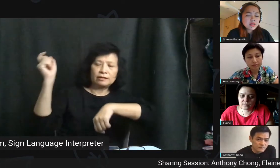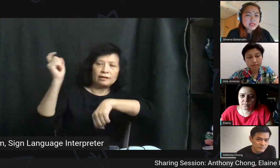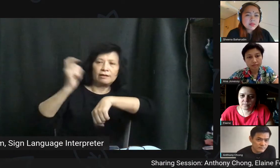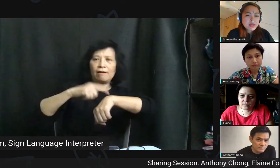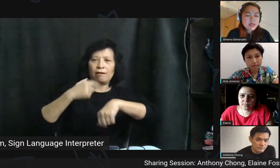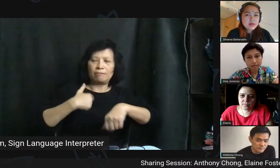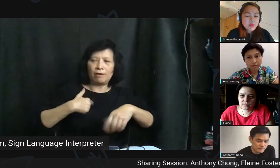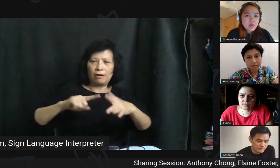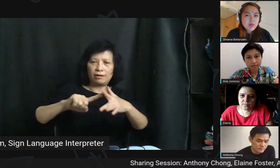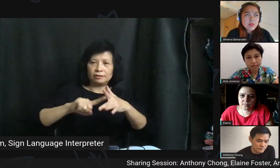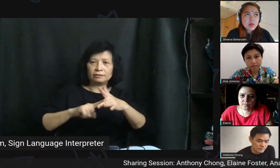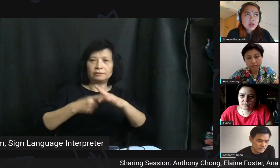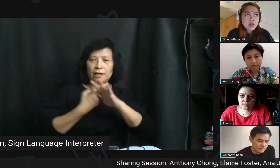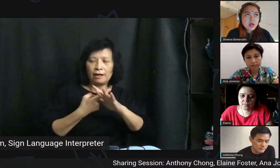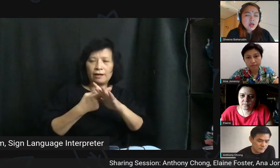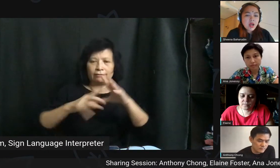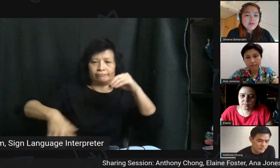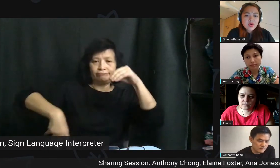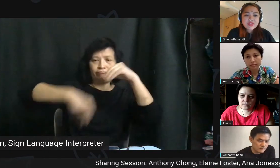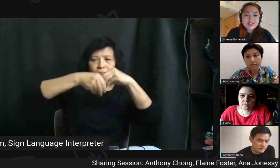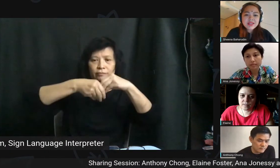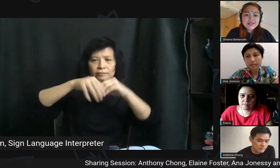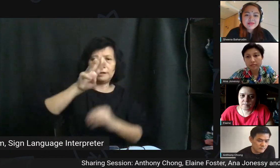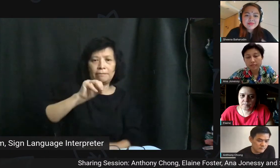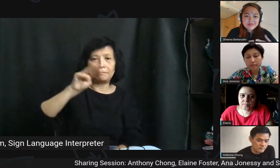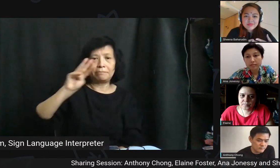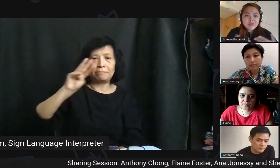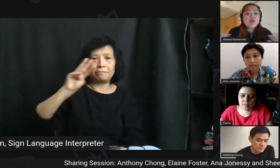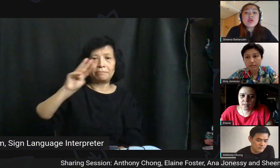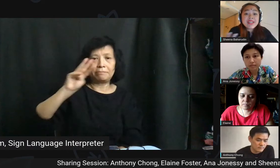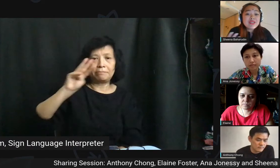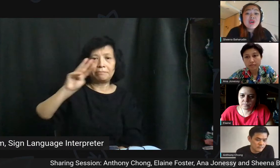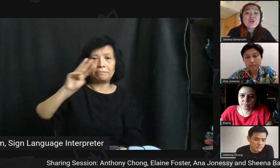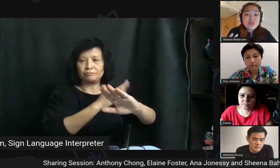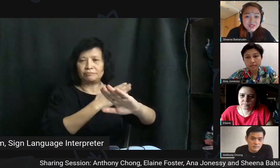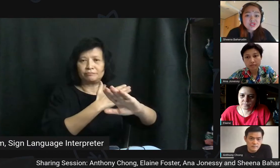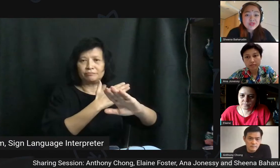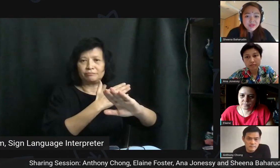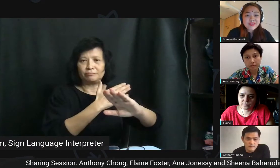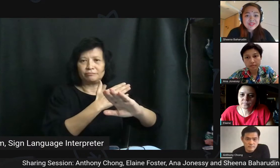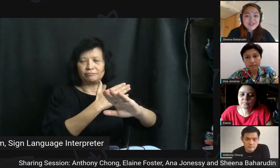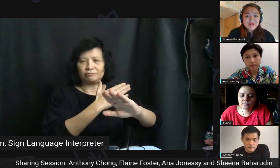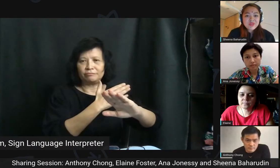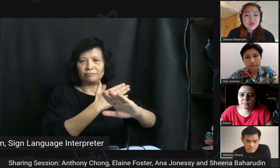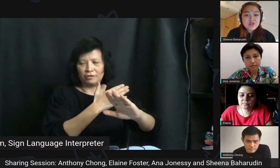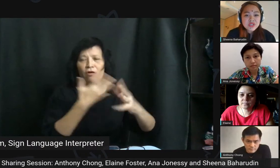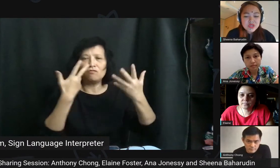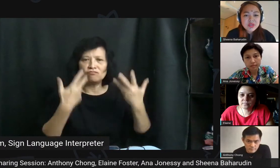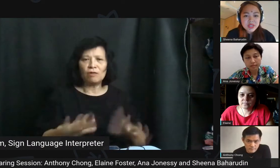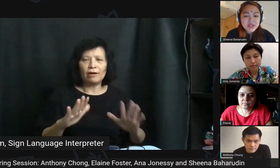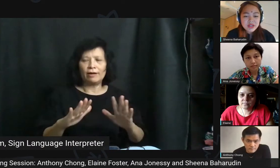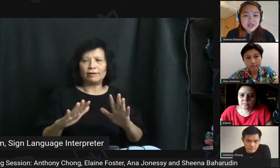the multimedia poem, I've already, we've already know each other for close to a year.